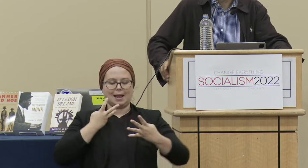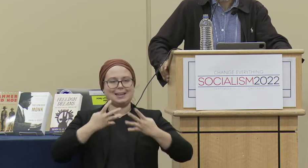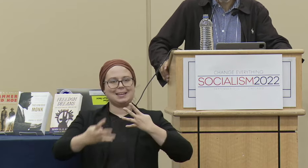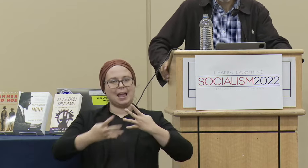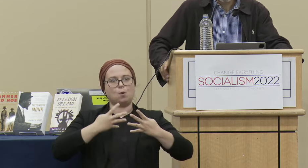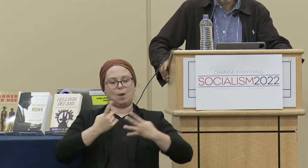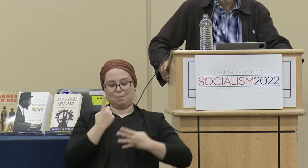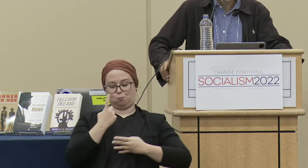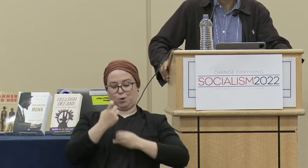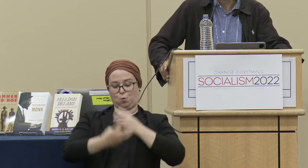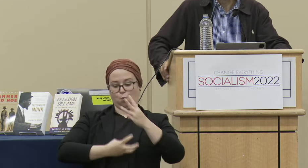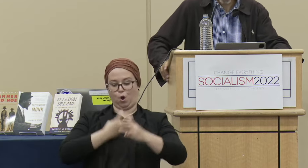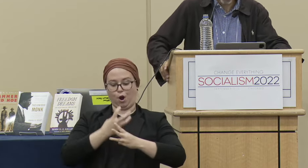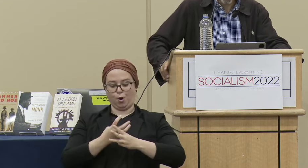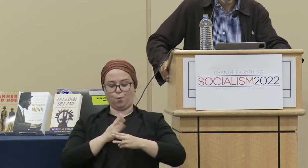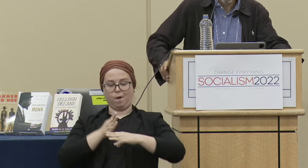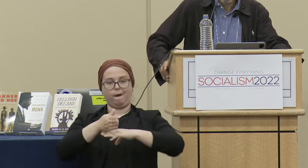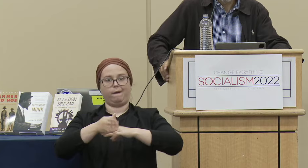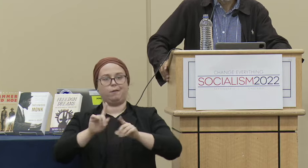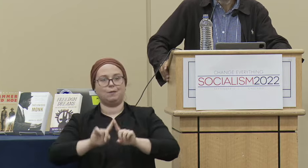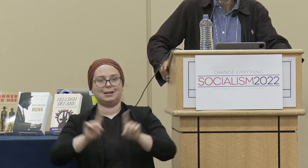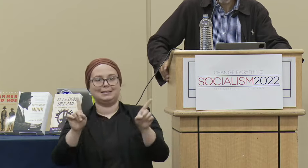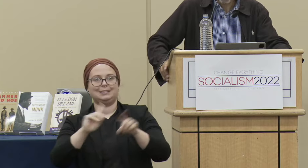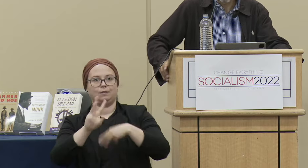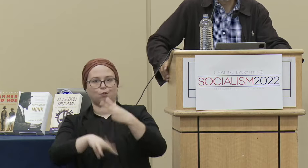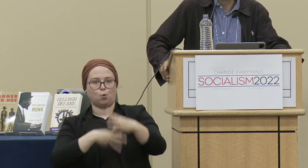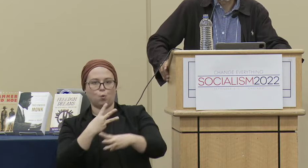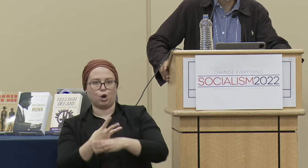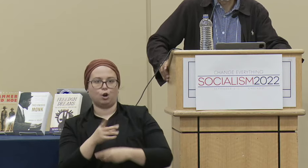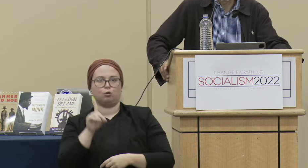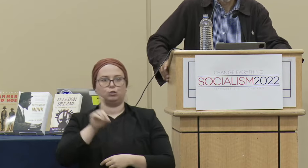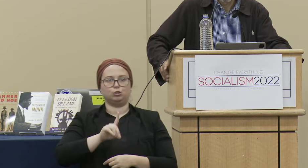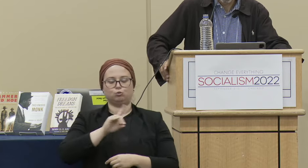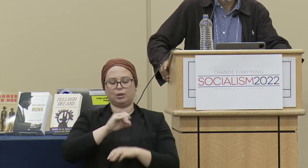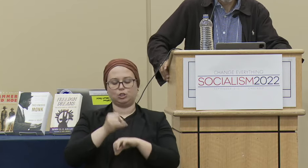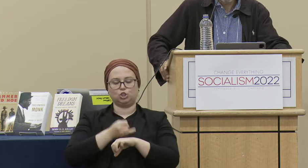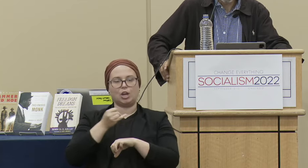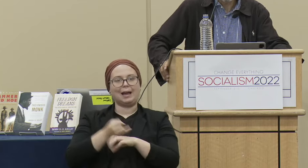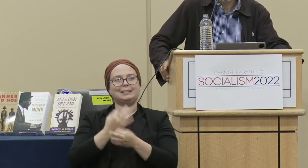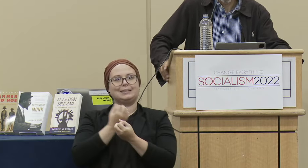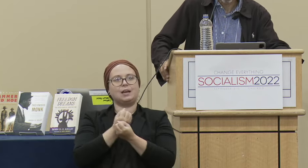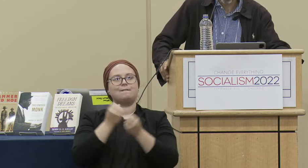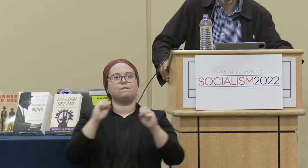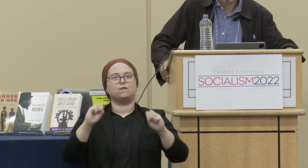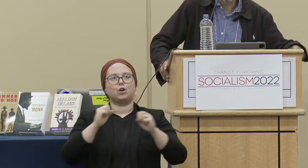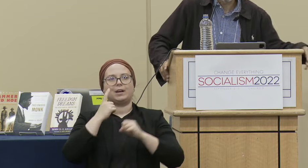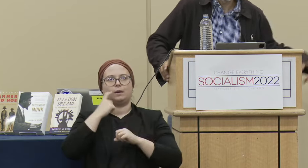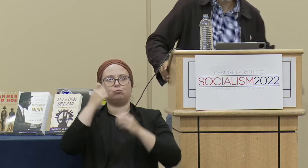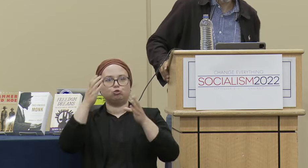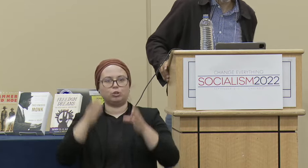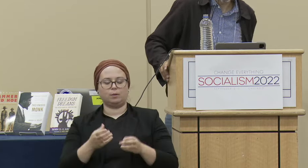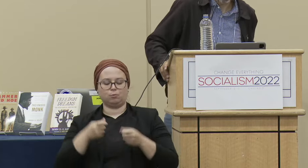describe the pandemic as, quote, a portal , a gateway, between one world and the next, Detroit 's and Jackson's